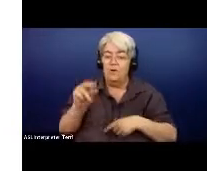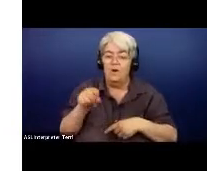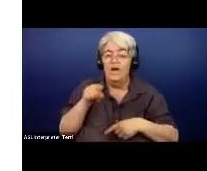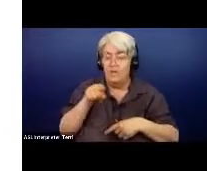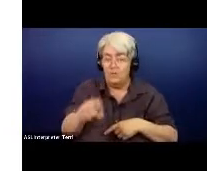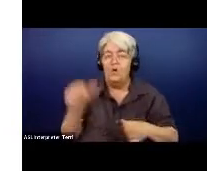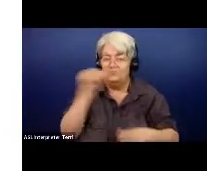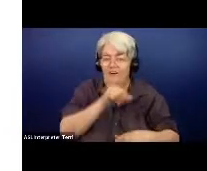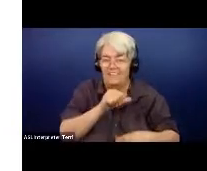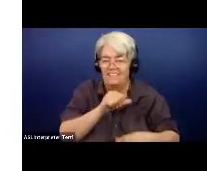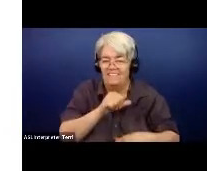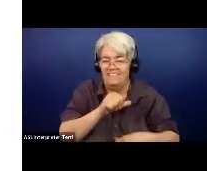a sign you are intoxicated. I don't